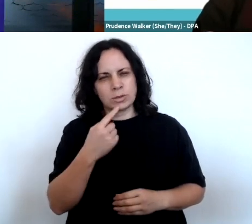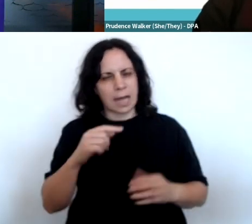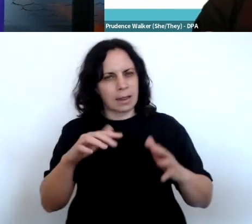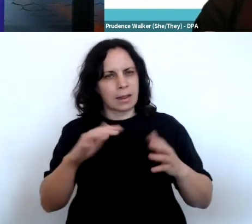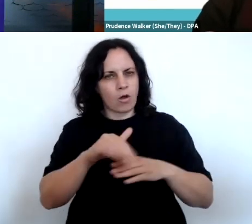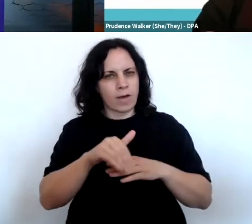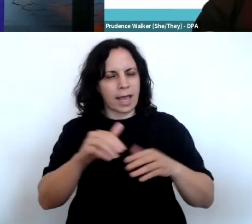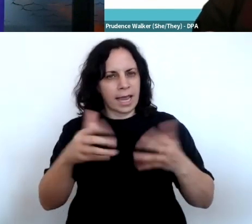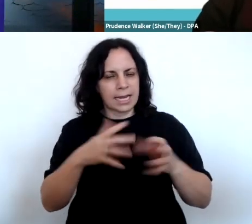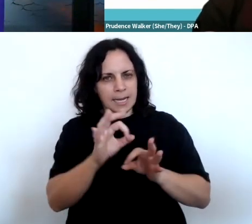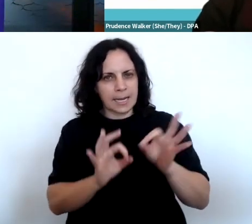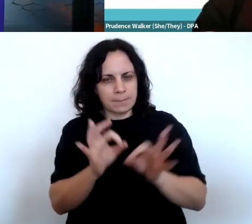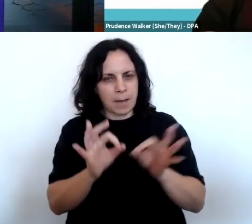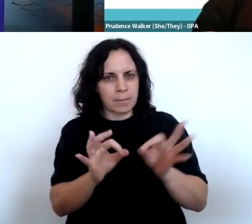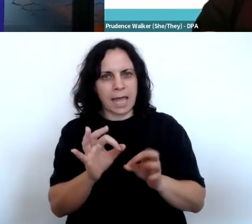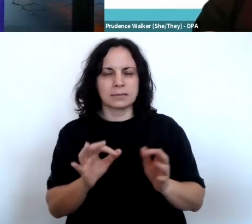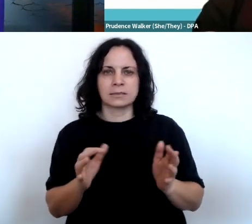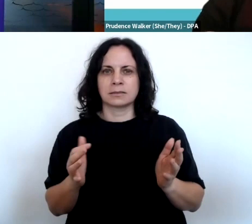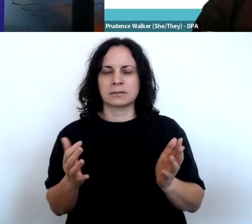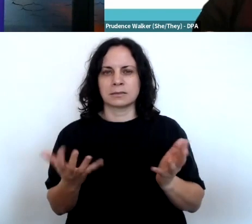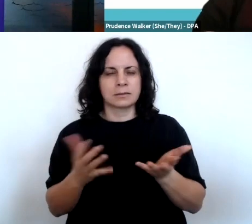that are coming out of the Royal Commission of Inquiry,